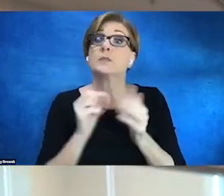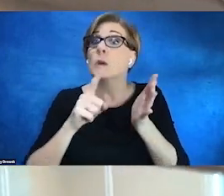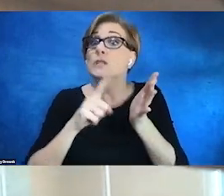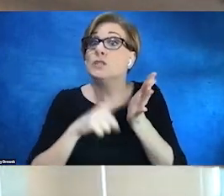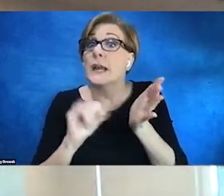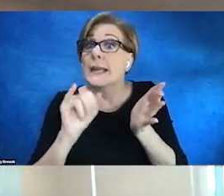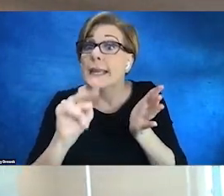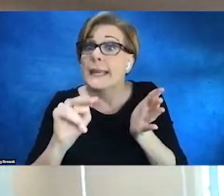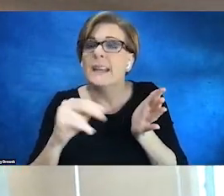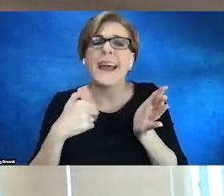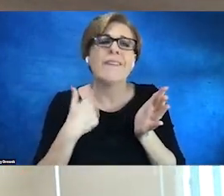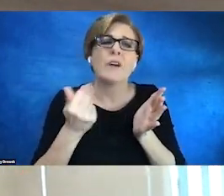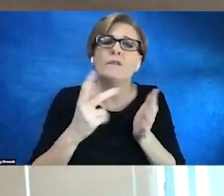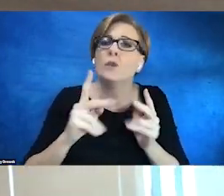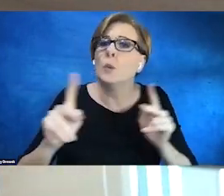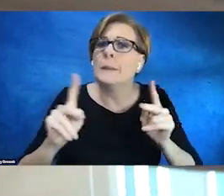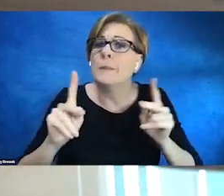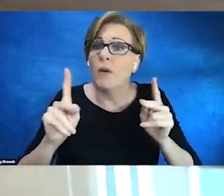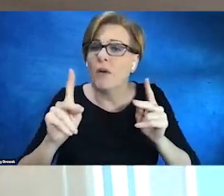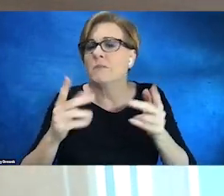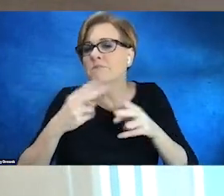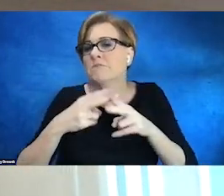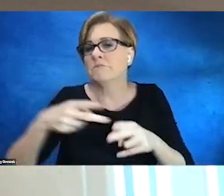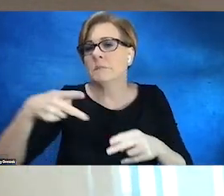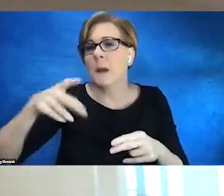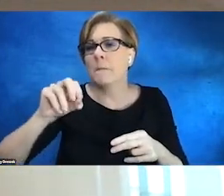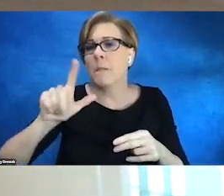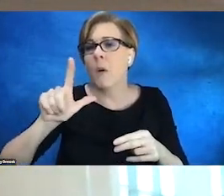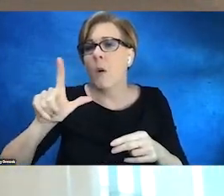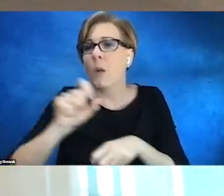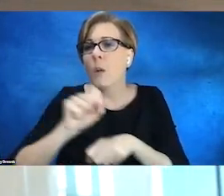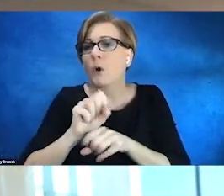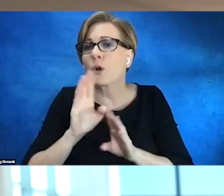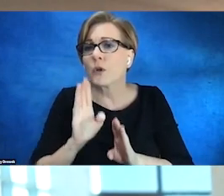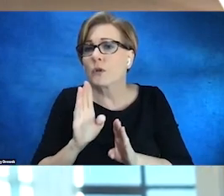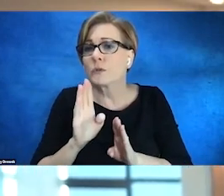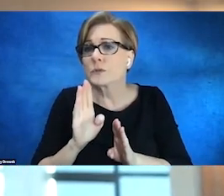different individuals here to serve our voters they're going to be our Poll Workers and we have